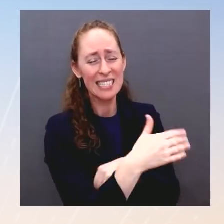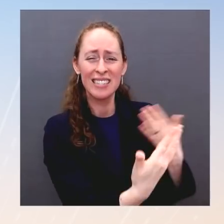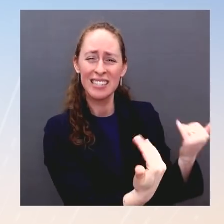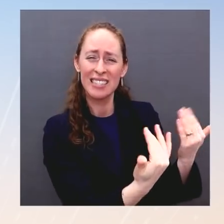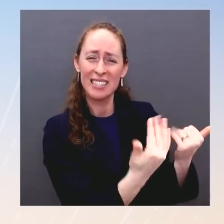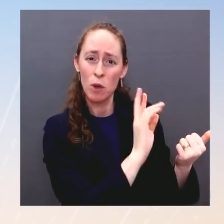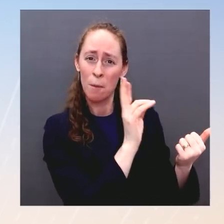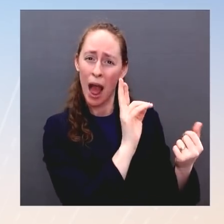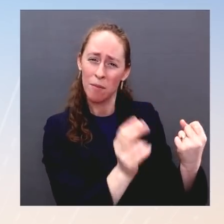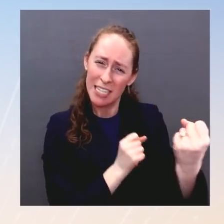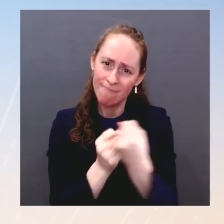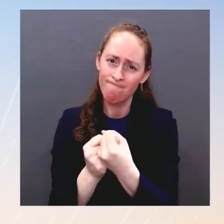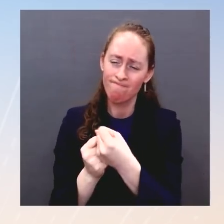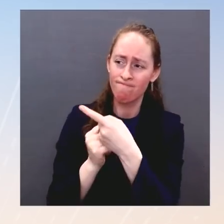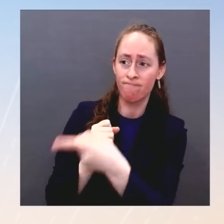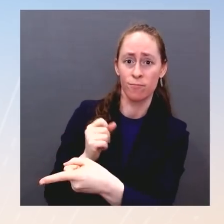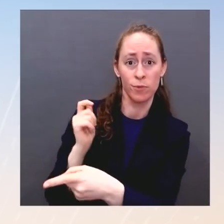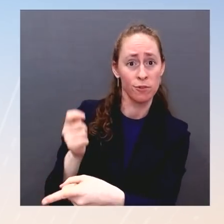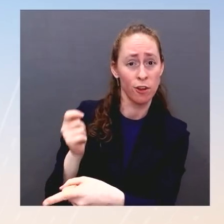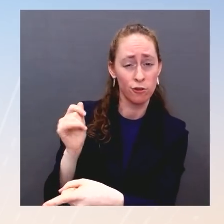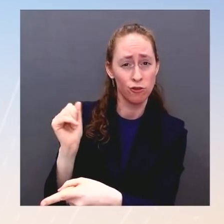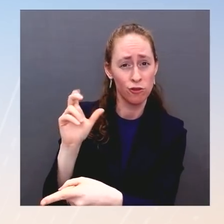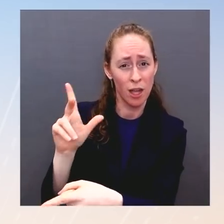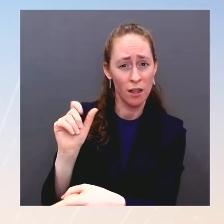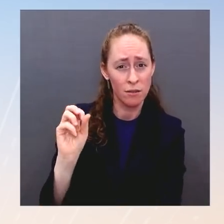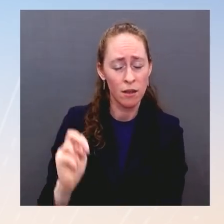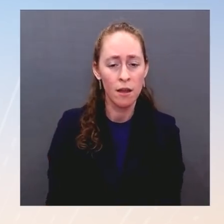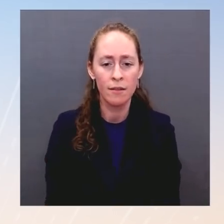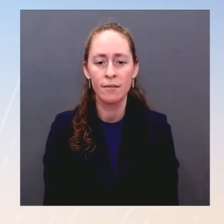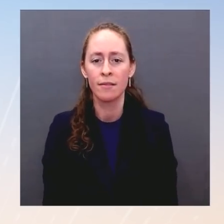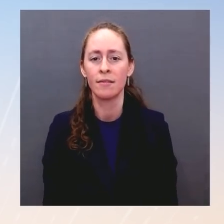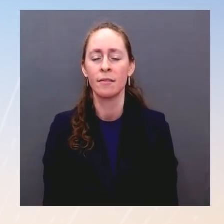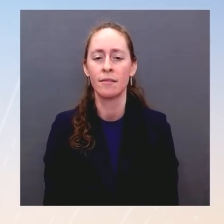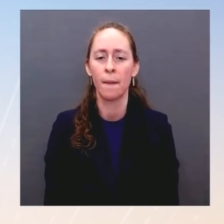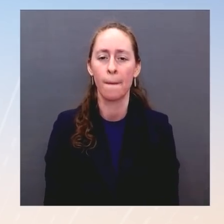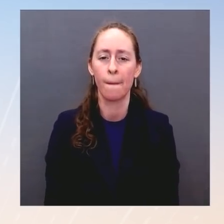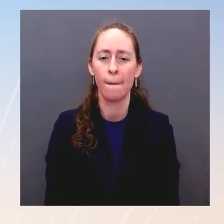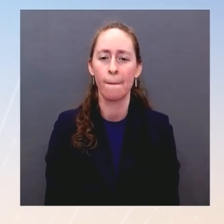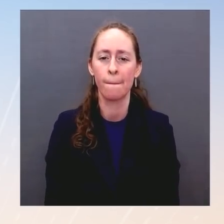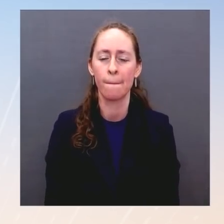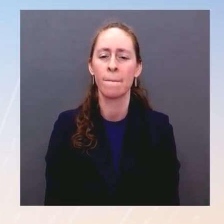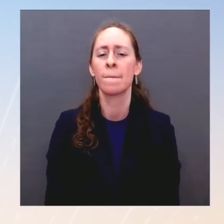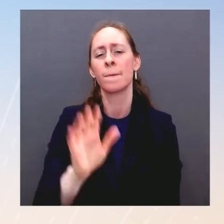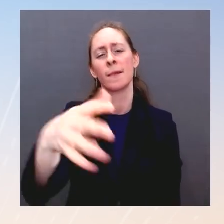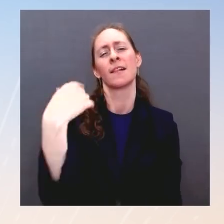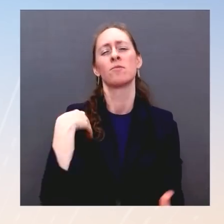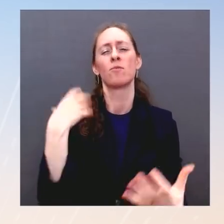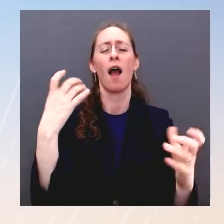let me flip this around a little bit for you and just say the President's view is that when you look at somebody like Judge Jackson,